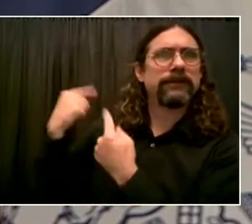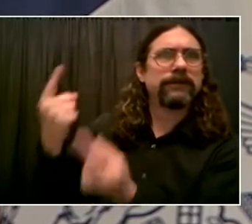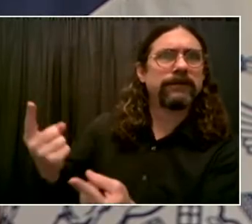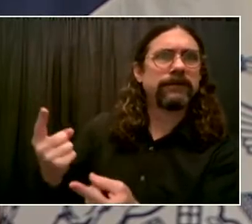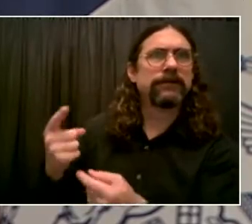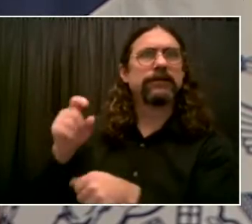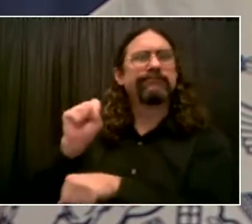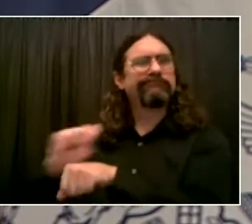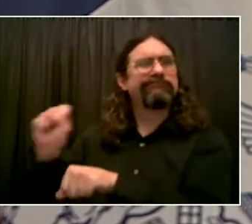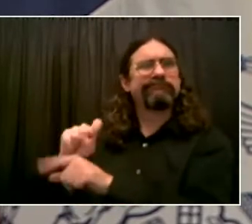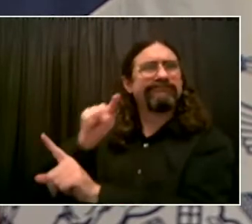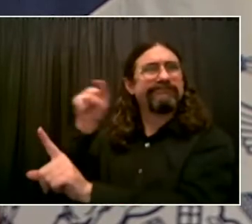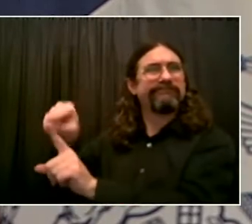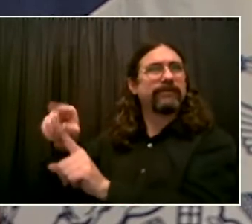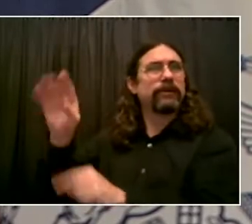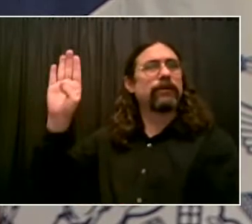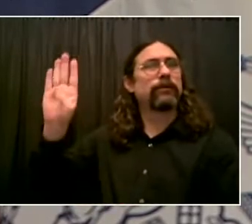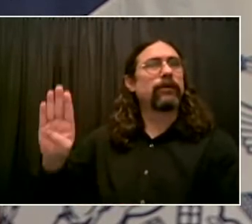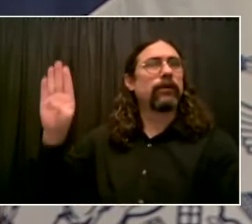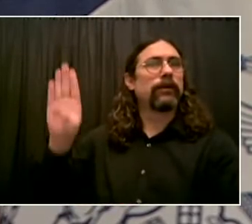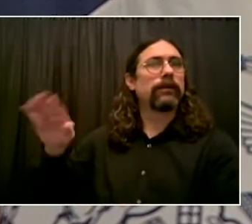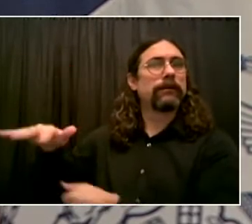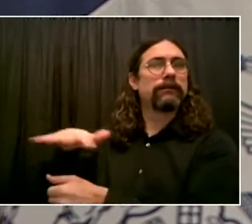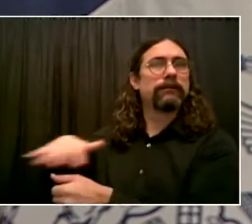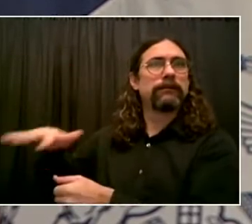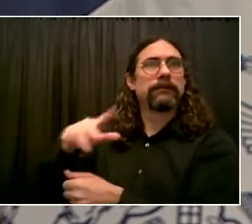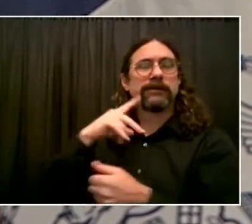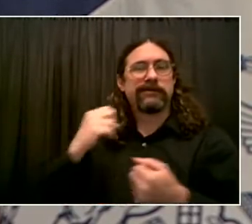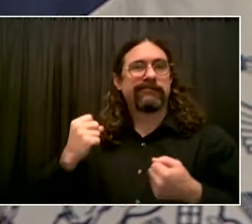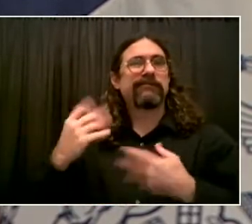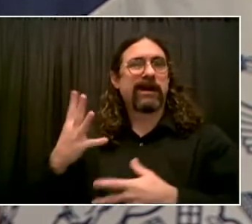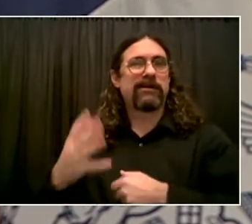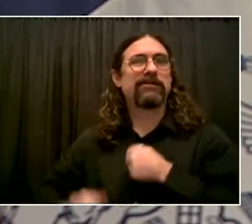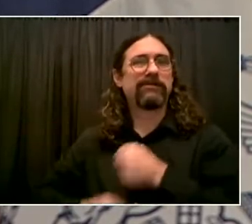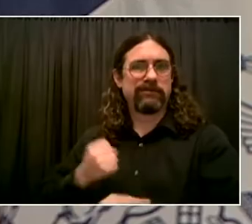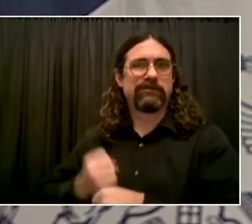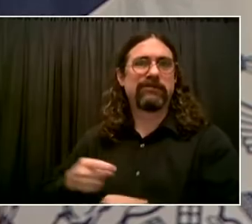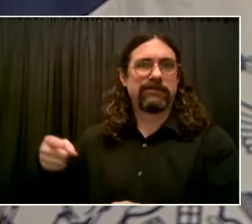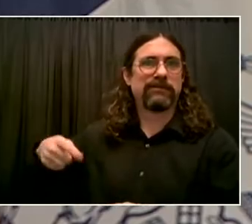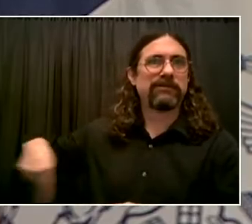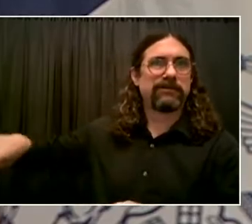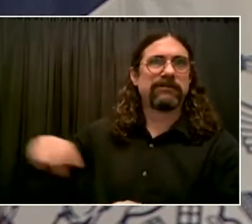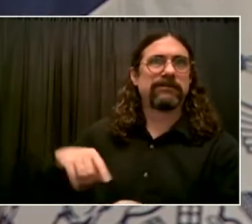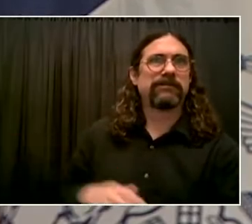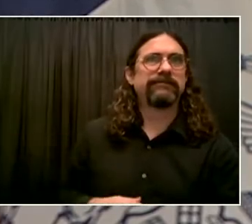BEEN A DECADE IN THE WORKS. BACK INTO MY COMMUNITY IN